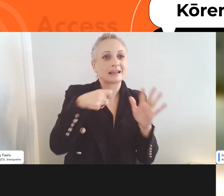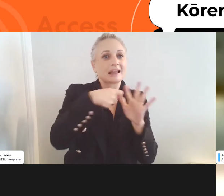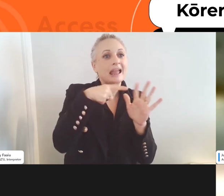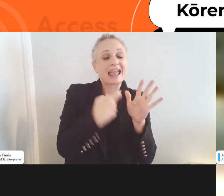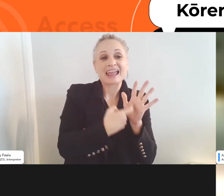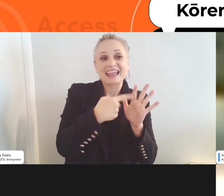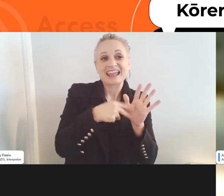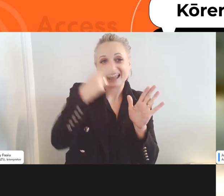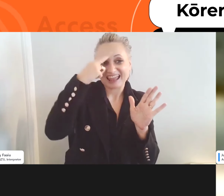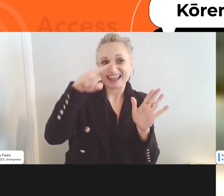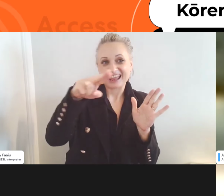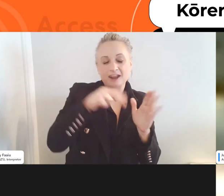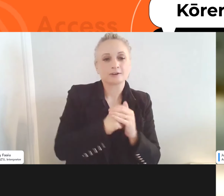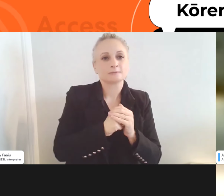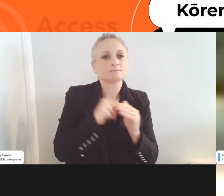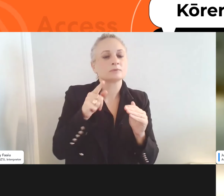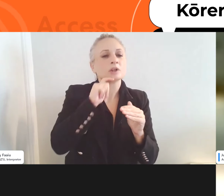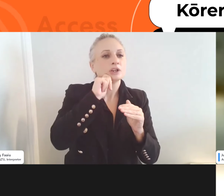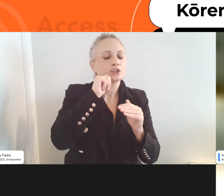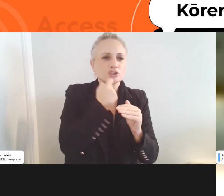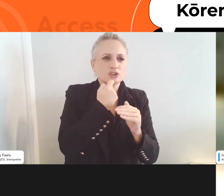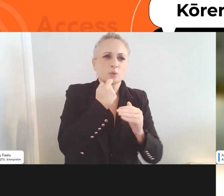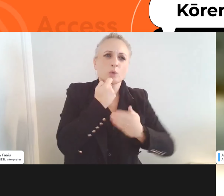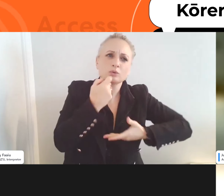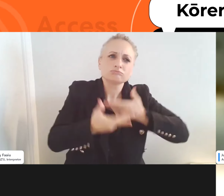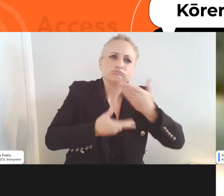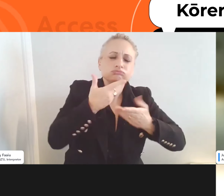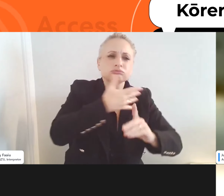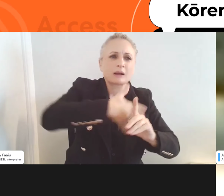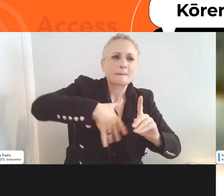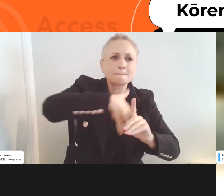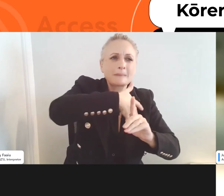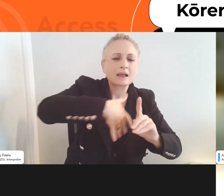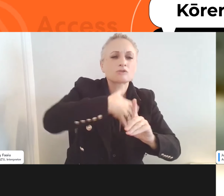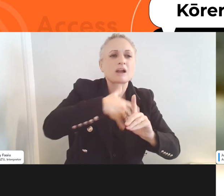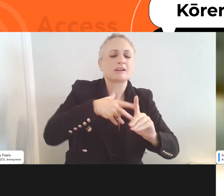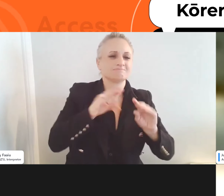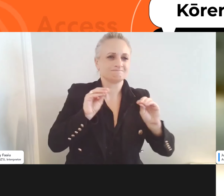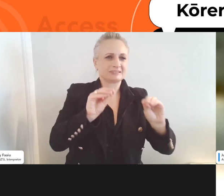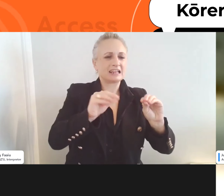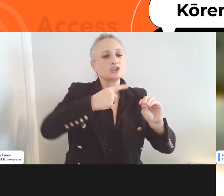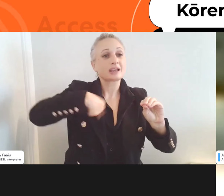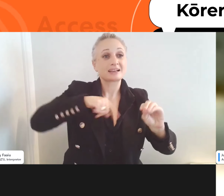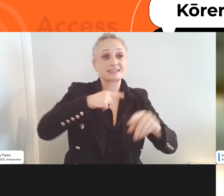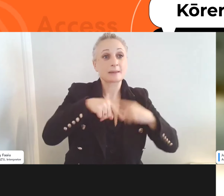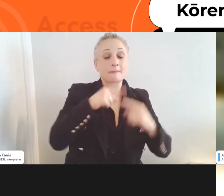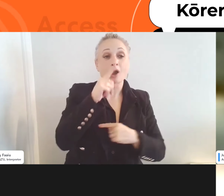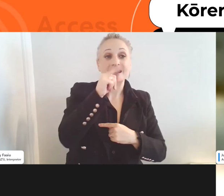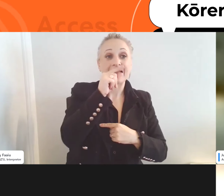educating all of us on ableism and also ageism and giving examples